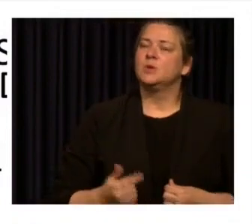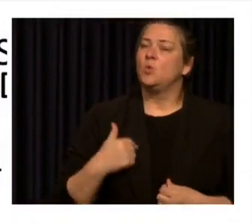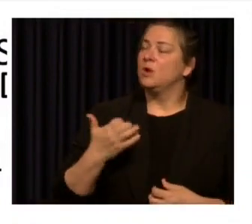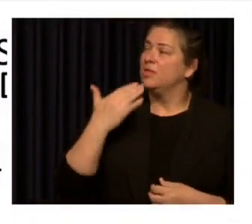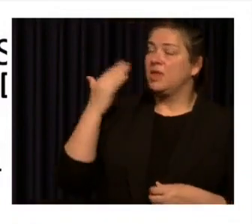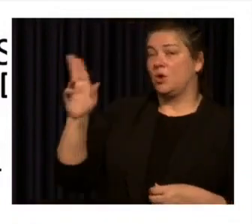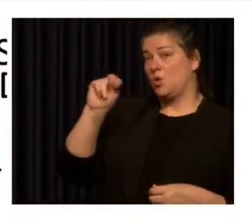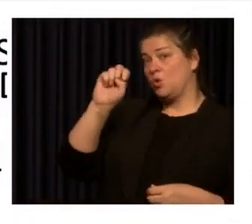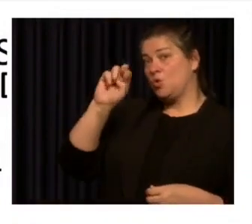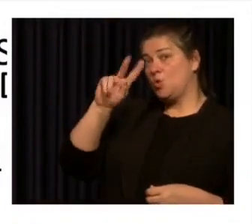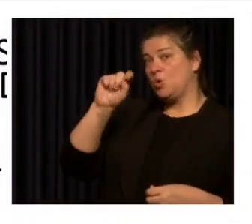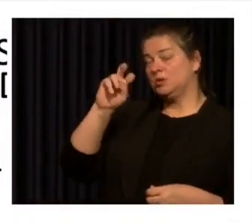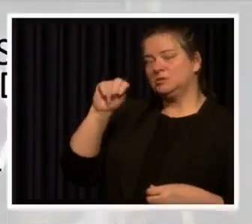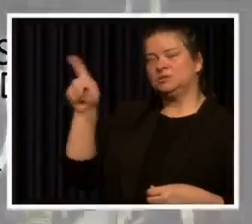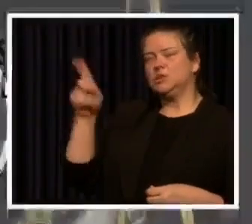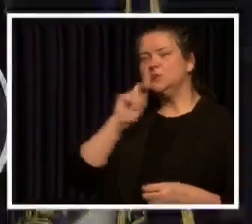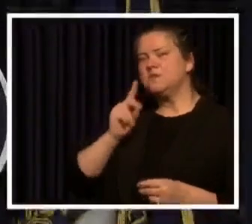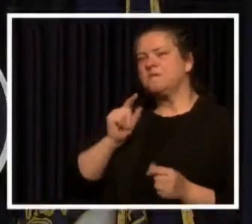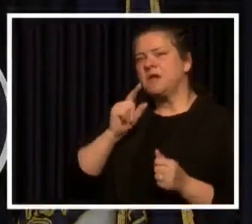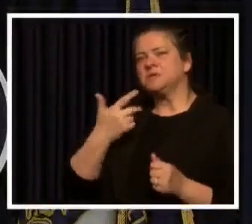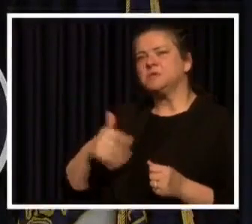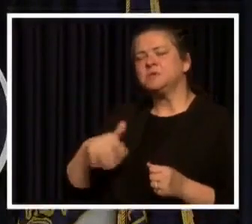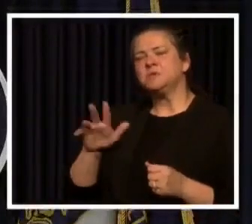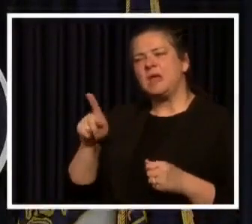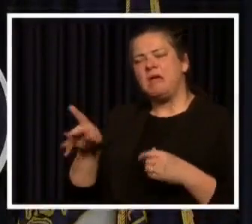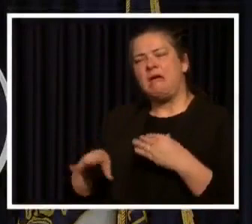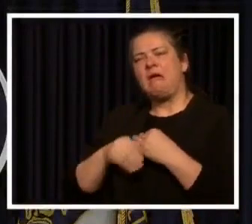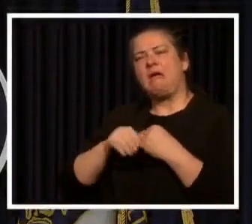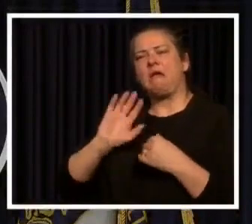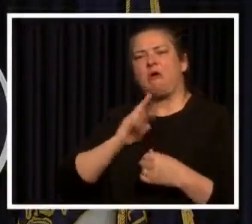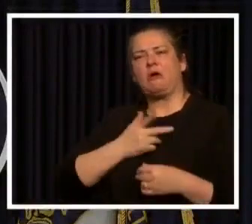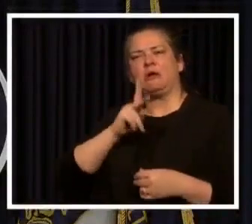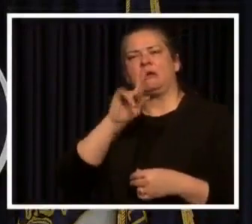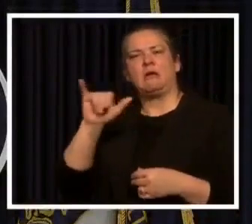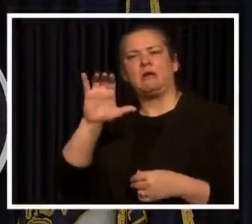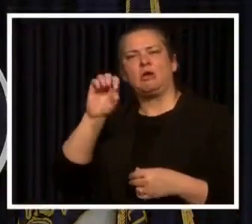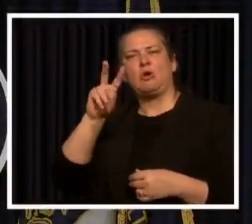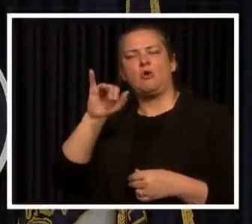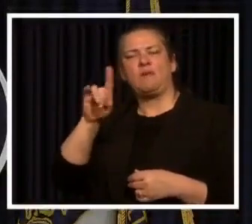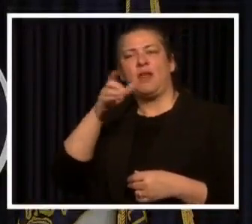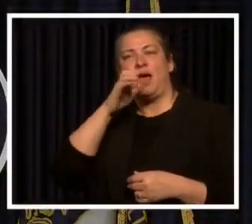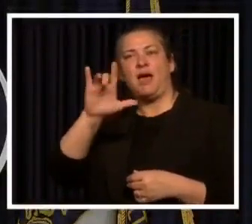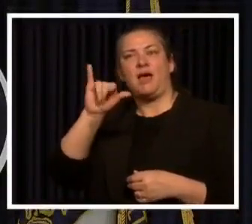PUBLIC HEALTH TO FULFILL OUR DILIGENCE TO SUPPORT THE COMMUNITY. I WOULD LIKE TO THANK NORTON FOR DOING THIS SO QUICK